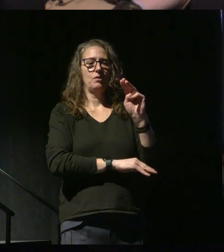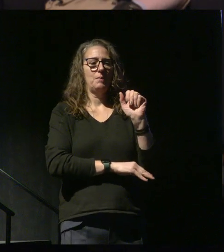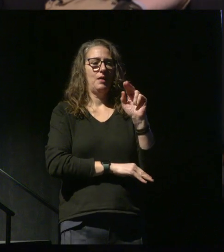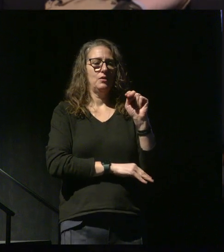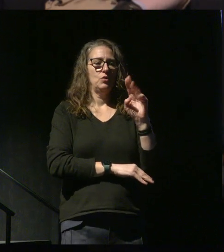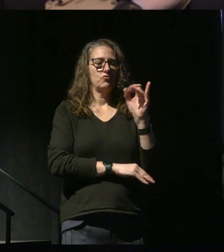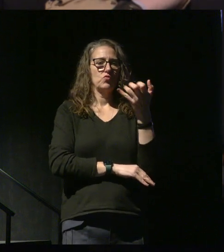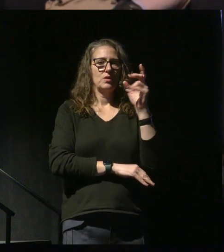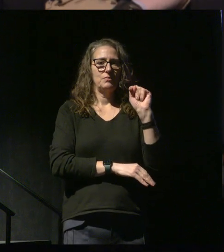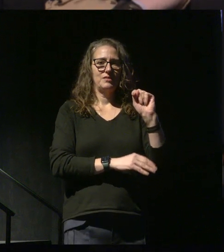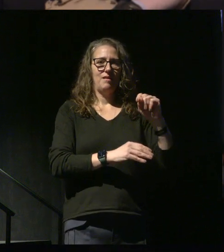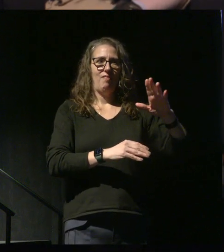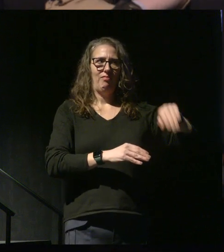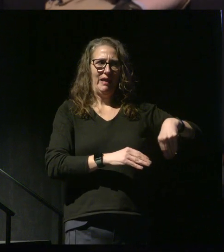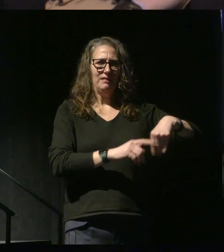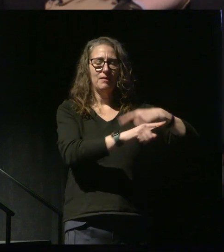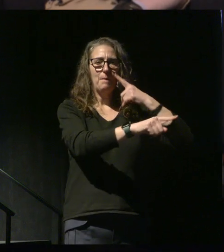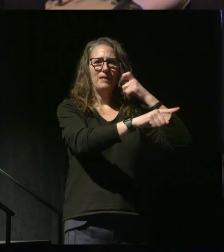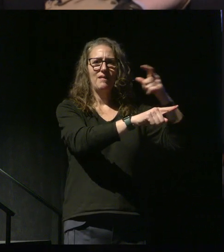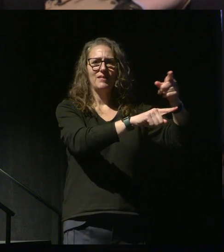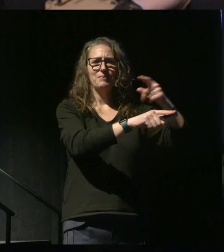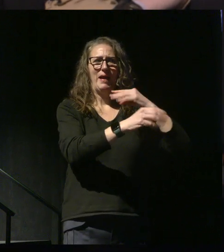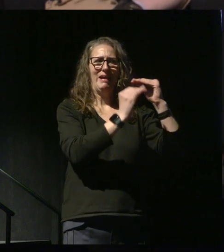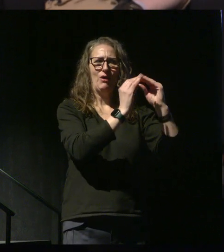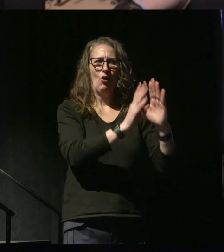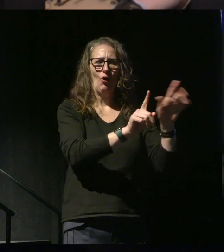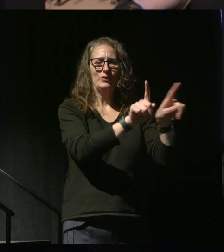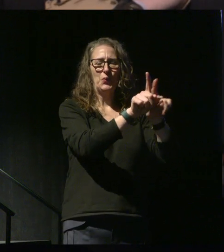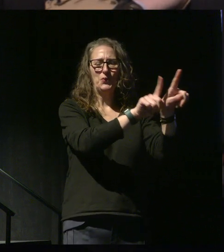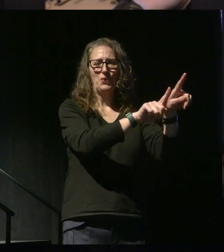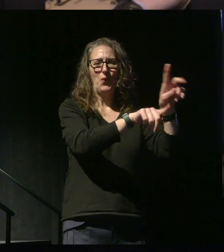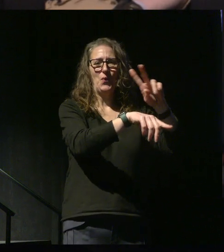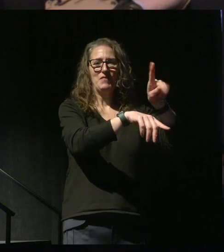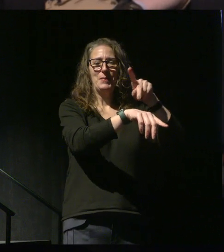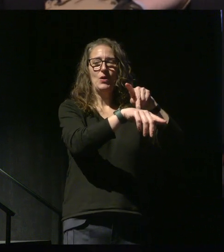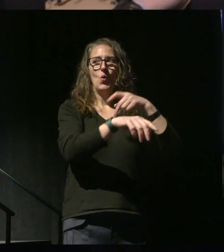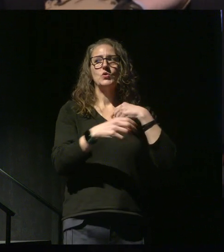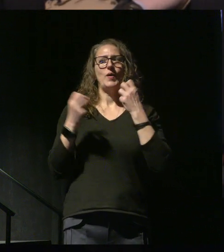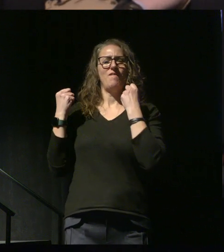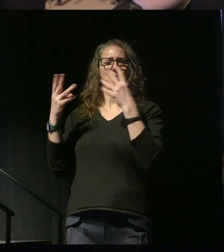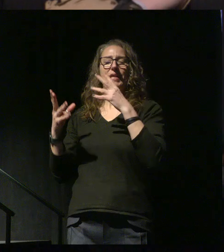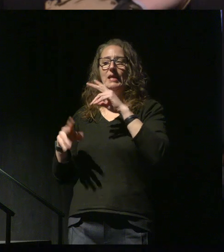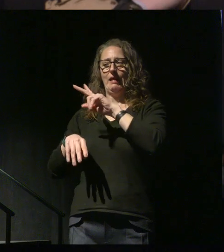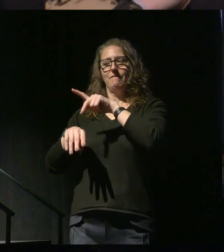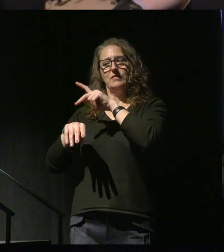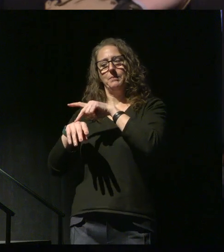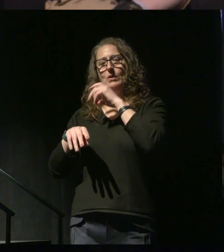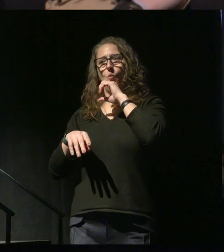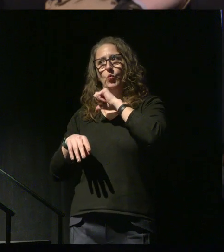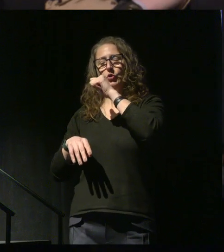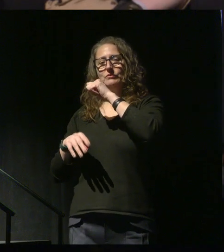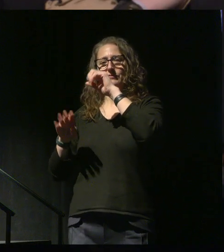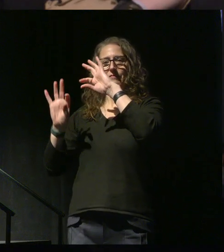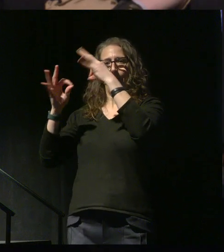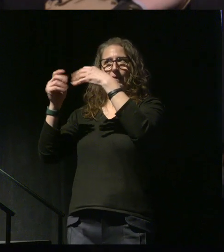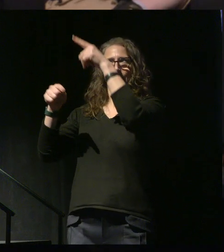And so I had all of these like Filipino elder figures in my head, like my aunts, right?